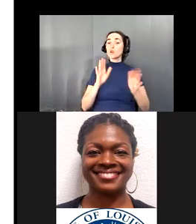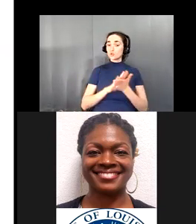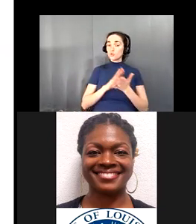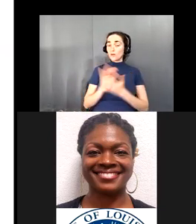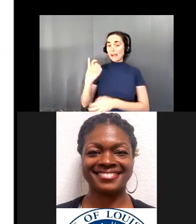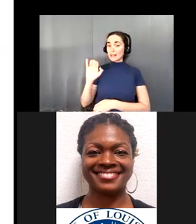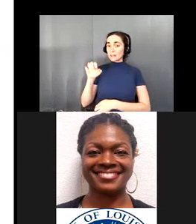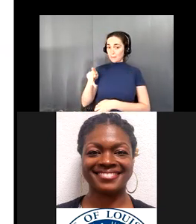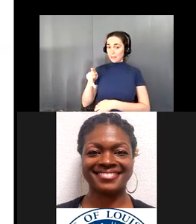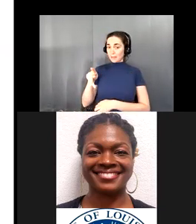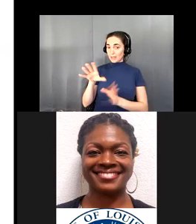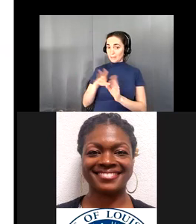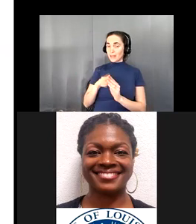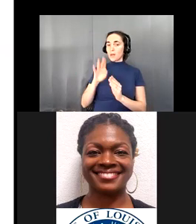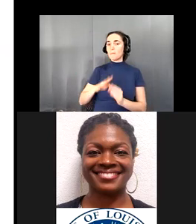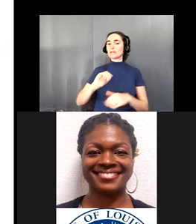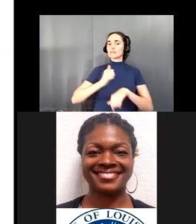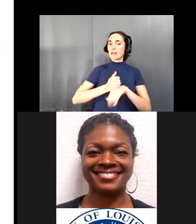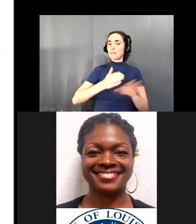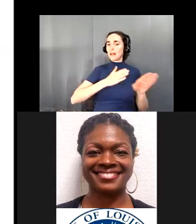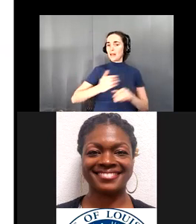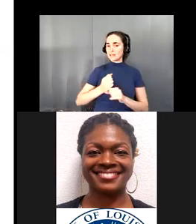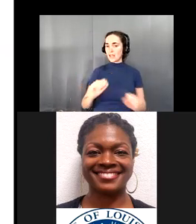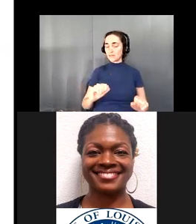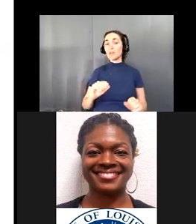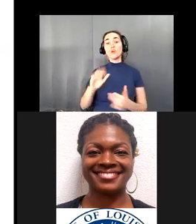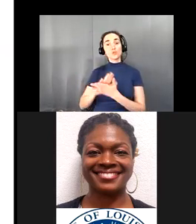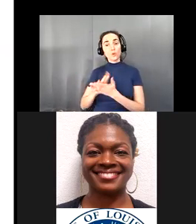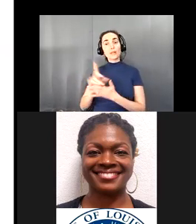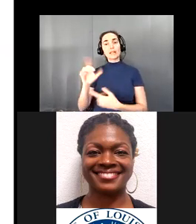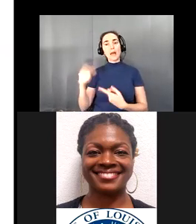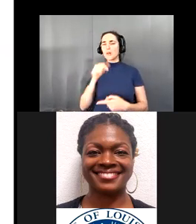16:18:54 it has happened, may not happen a lot at school but it has happened in schools.